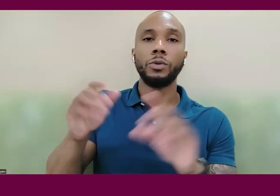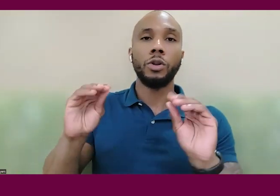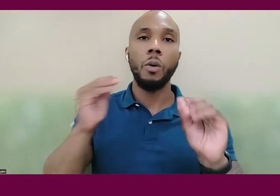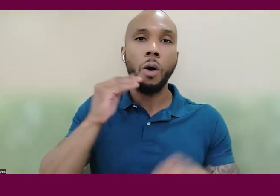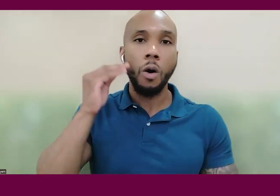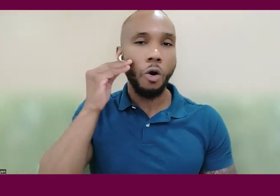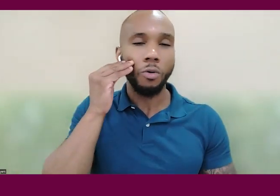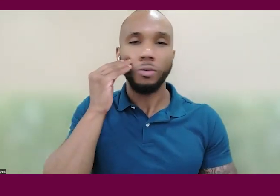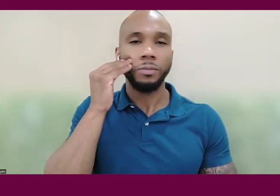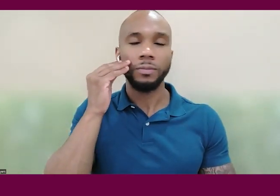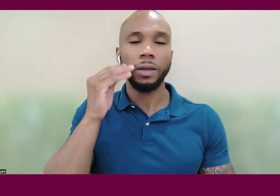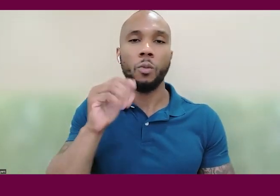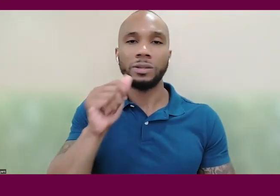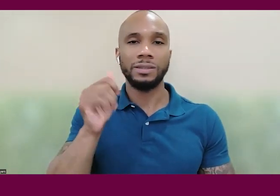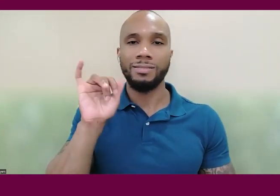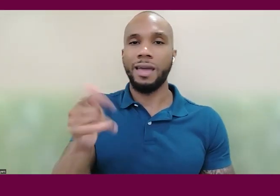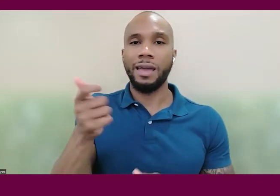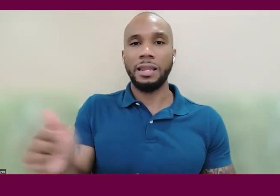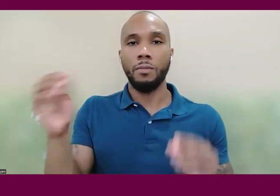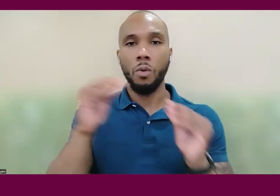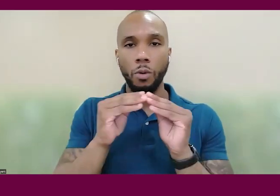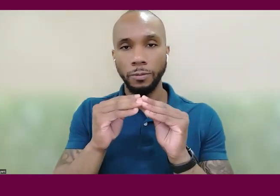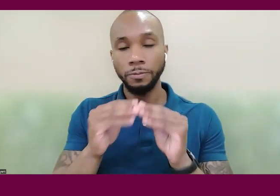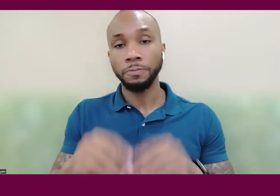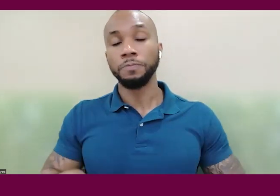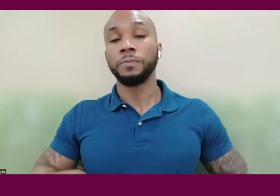It was no longer that.